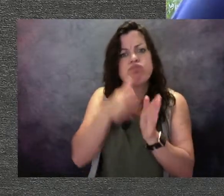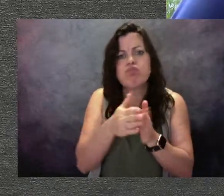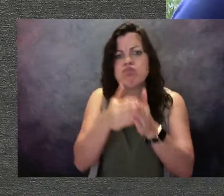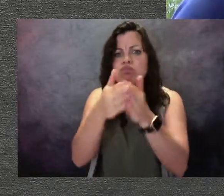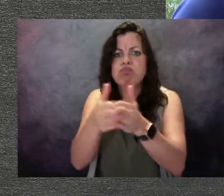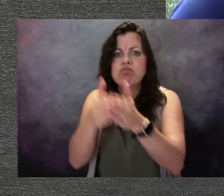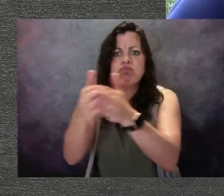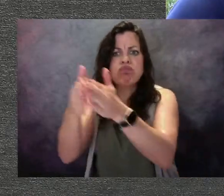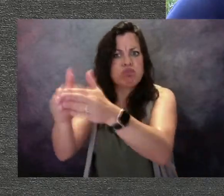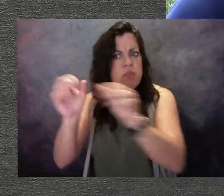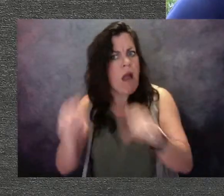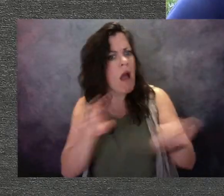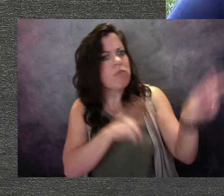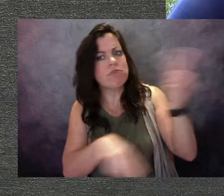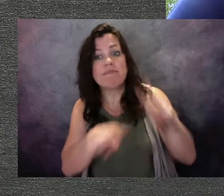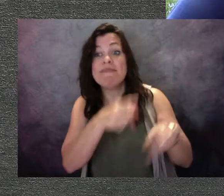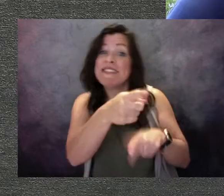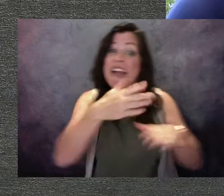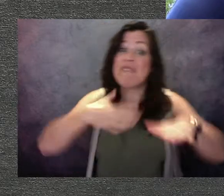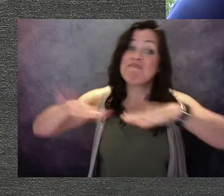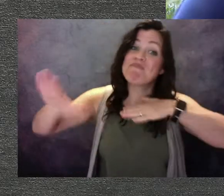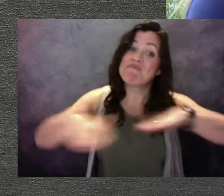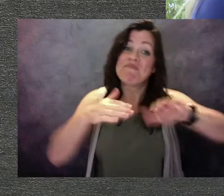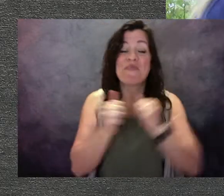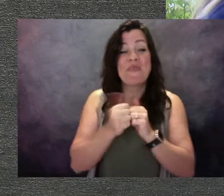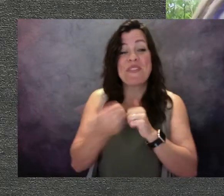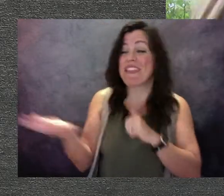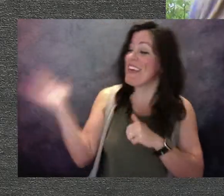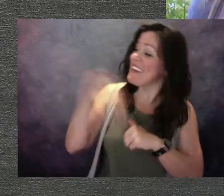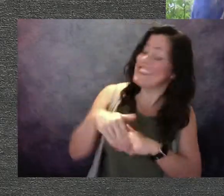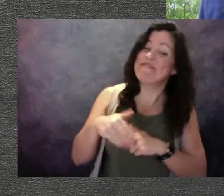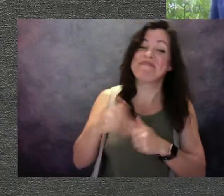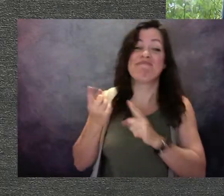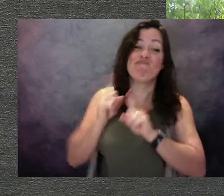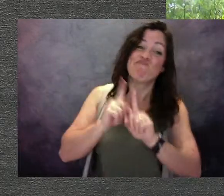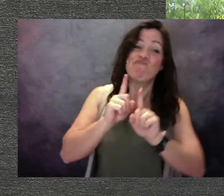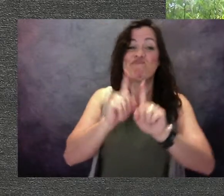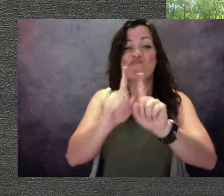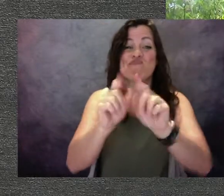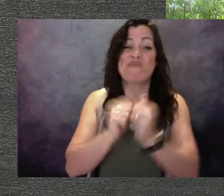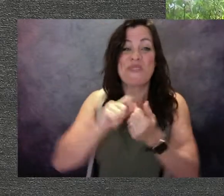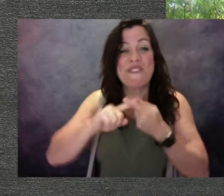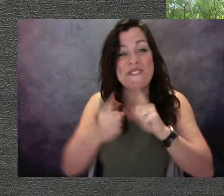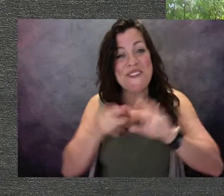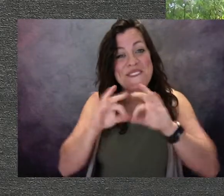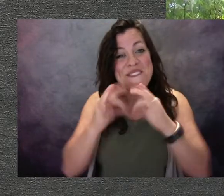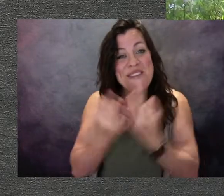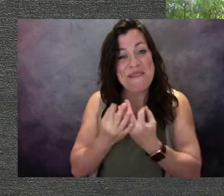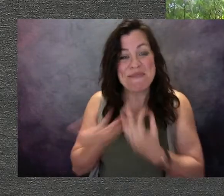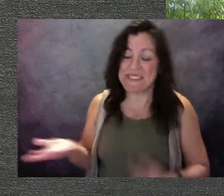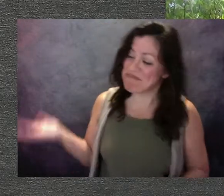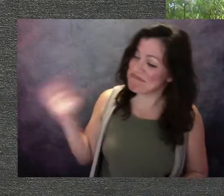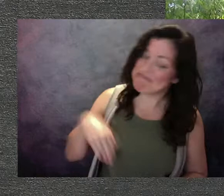You can walk along the shore with your family and friends. Come on guys. [birds squawking] [waves lapping]